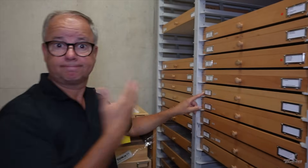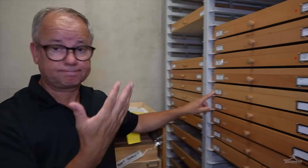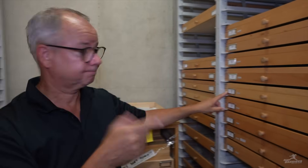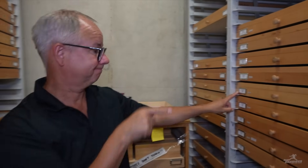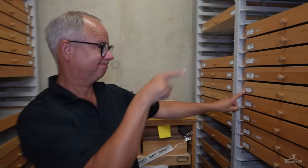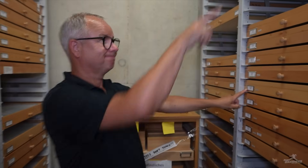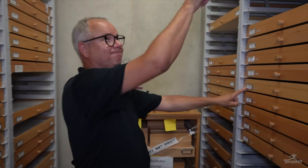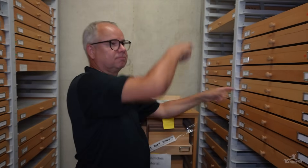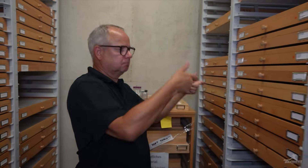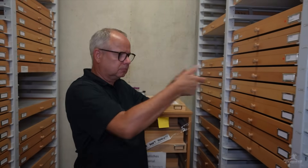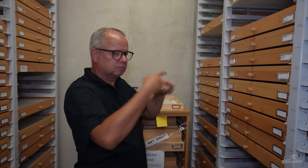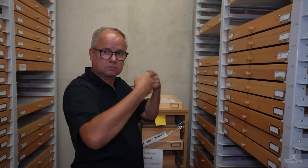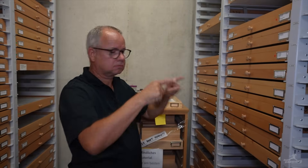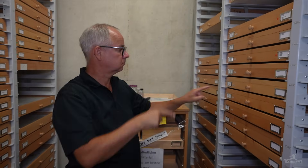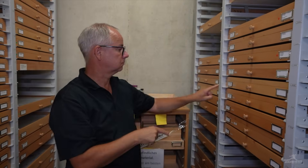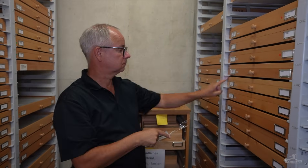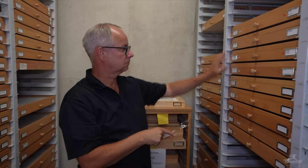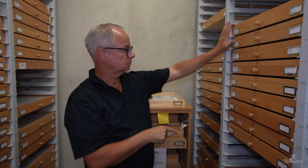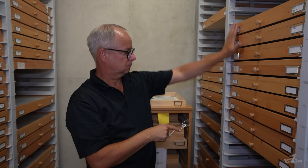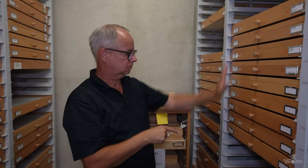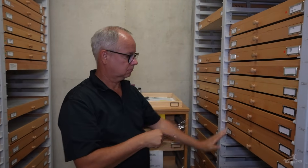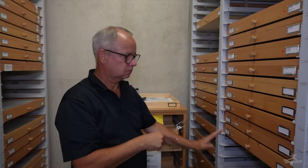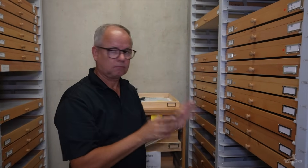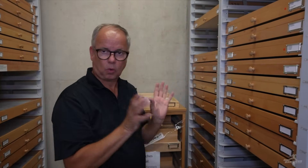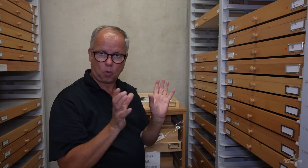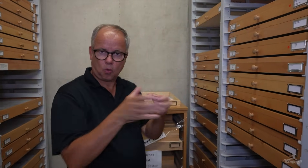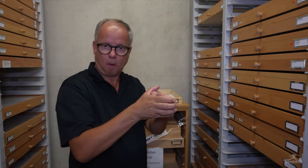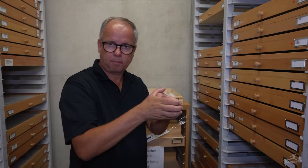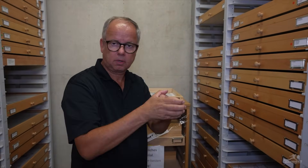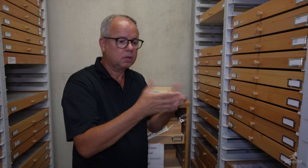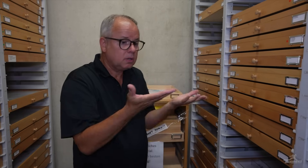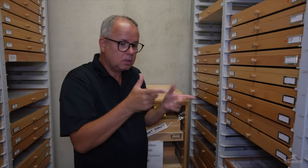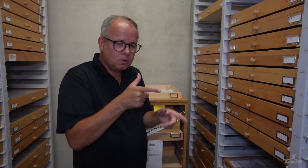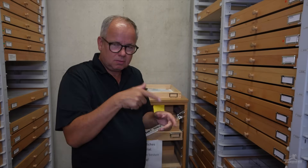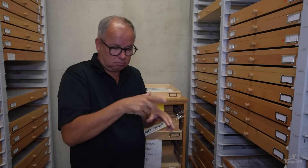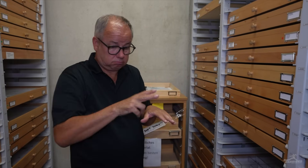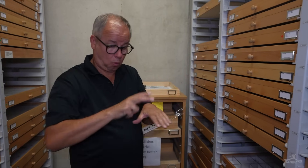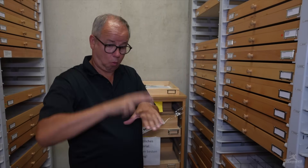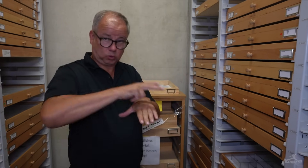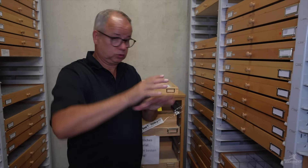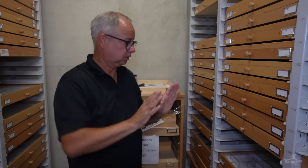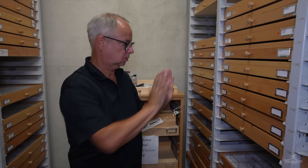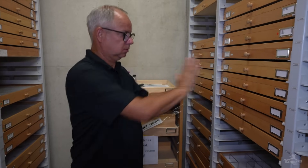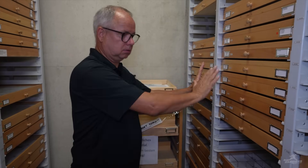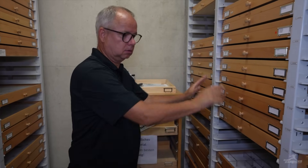All of these drawers here are labeled by order grouping. These are grasshoppers.